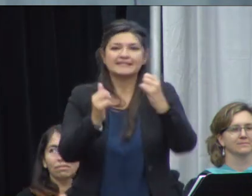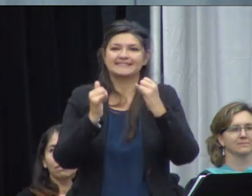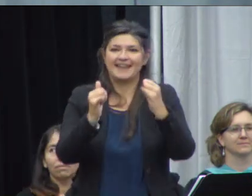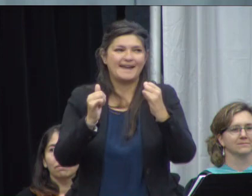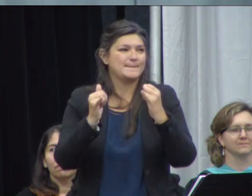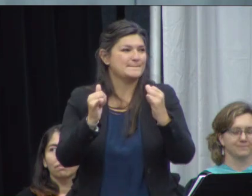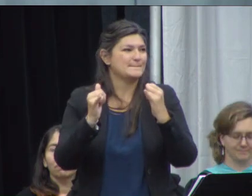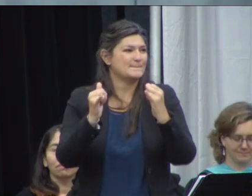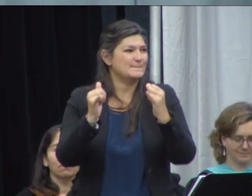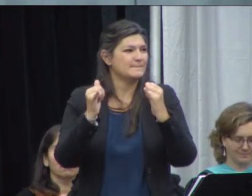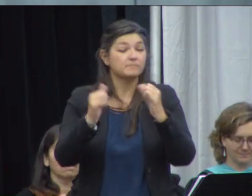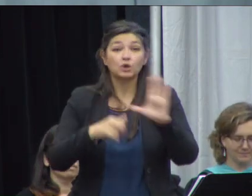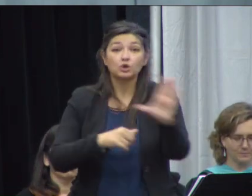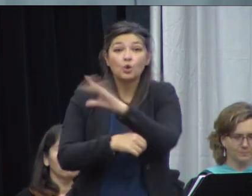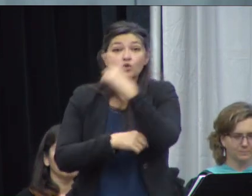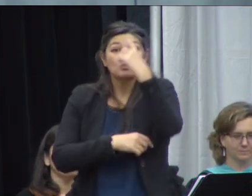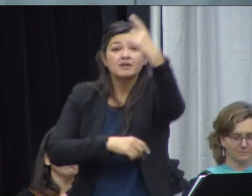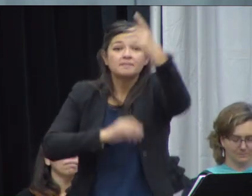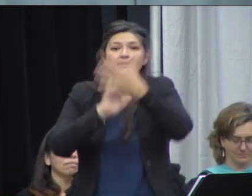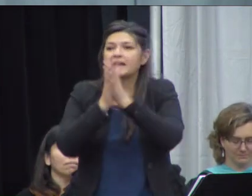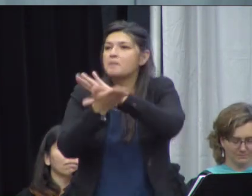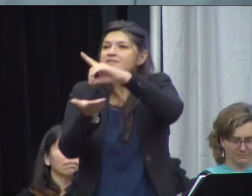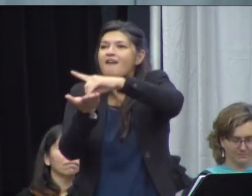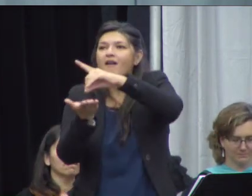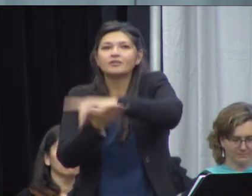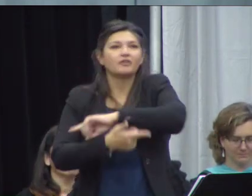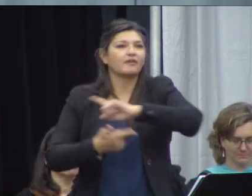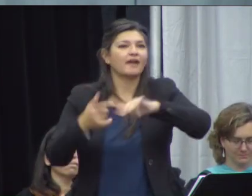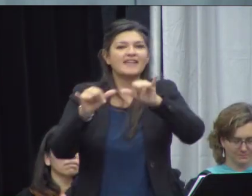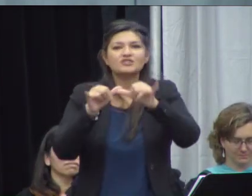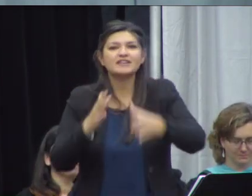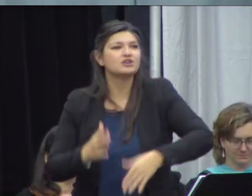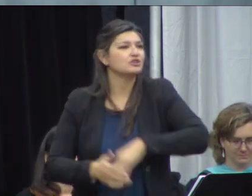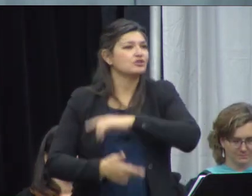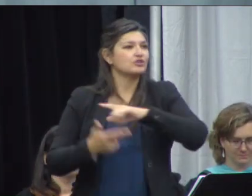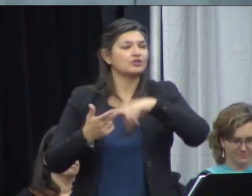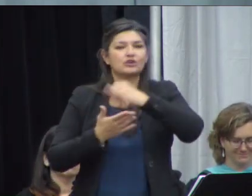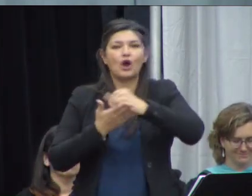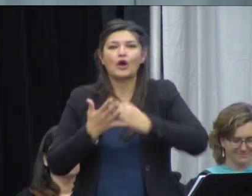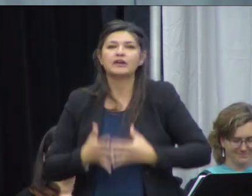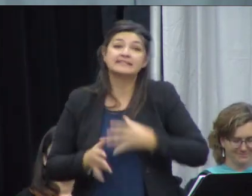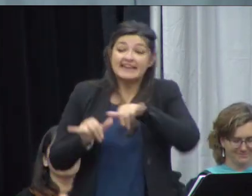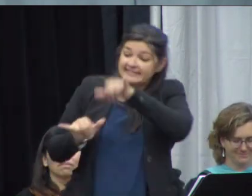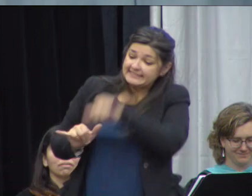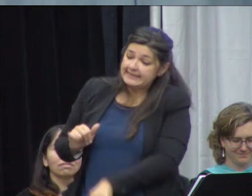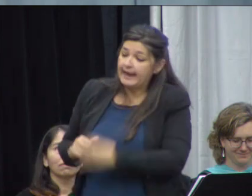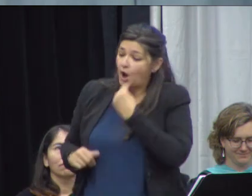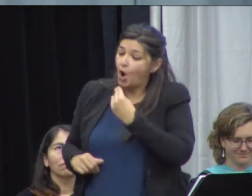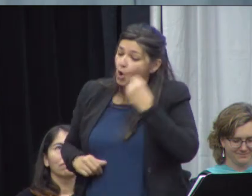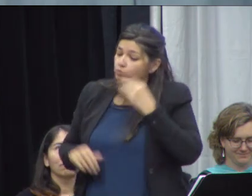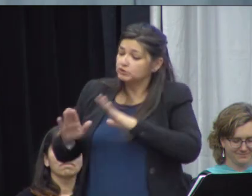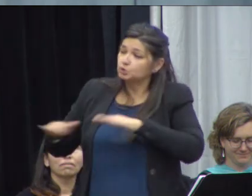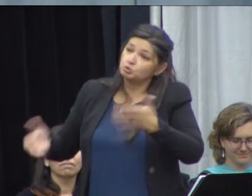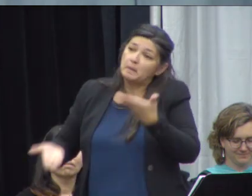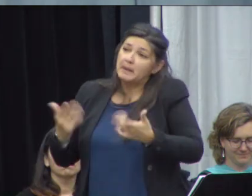engineers, artists, stay at home children living in the basement, or scientists.